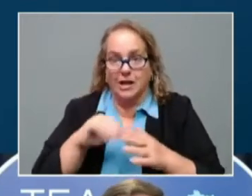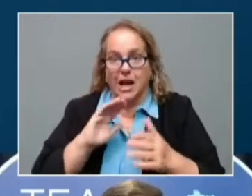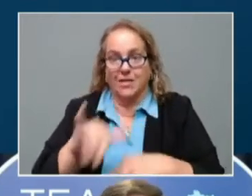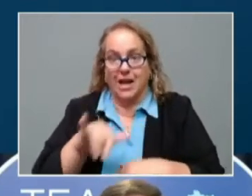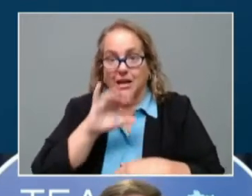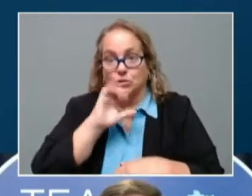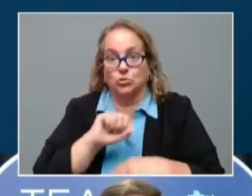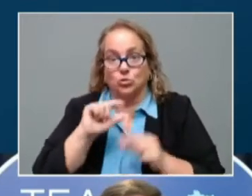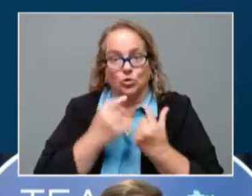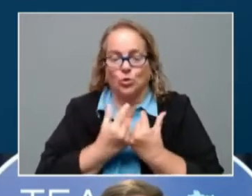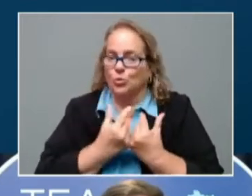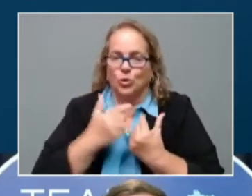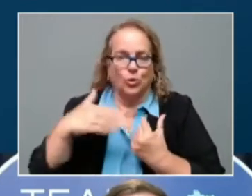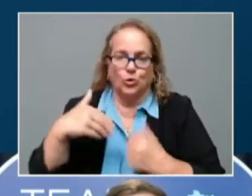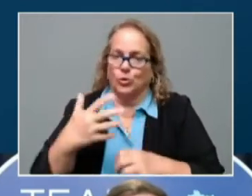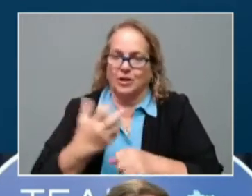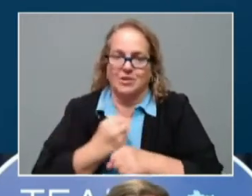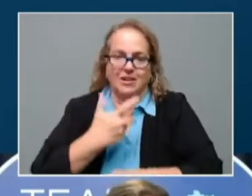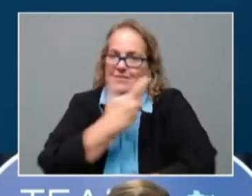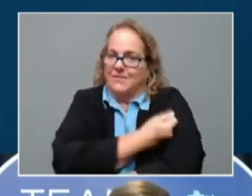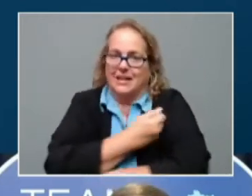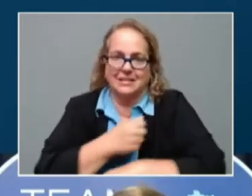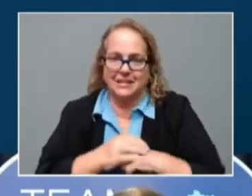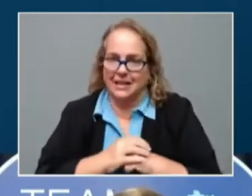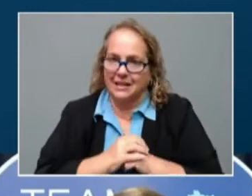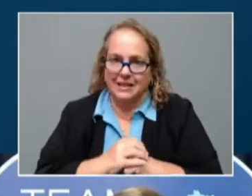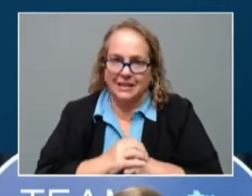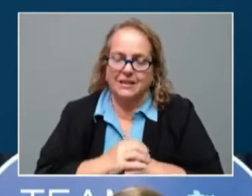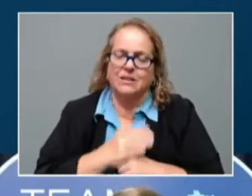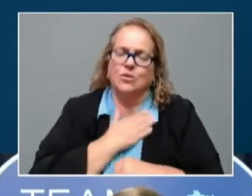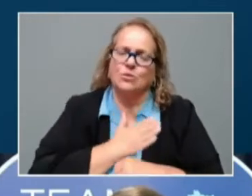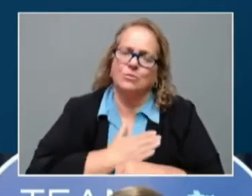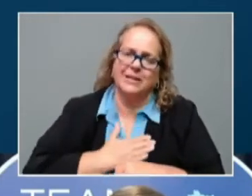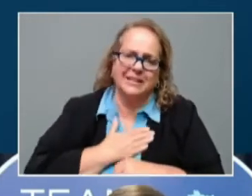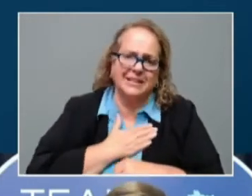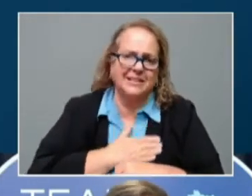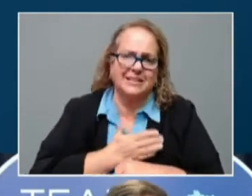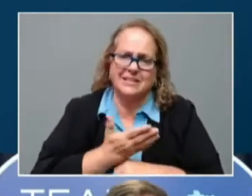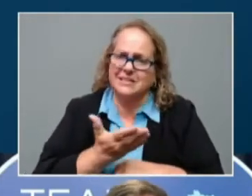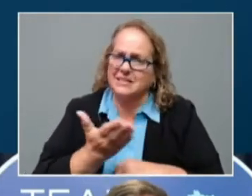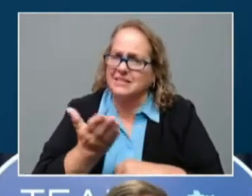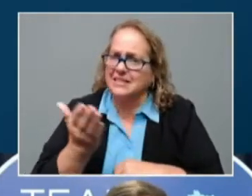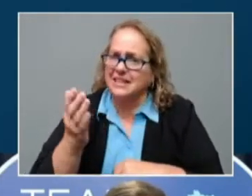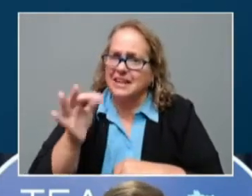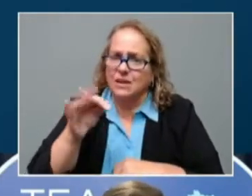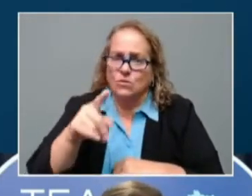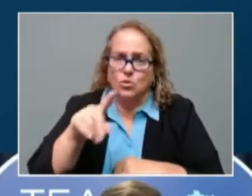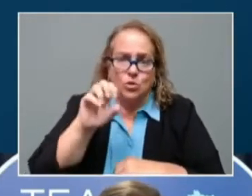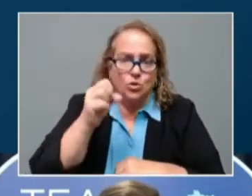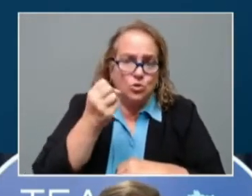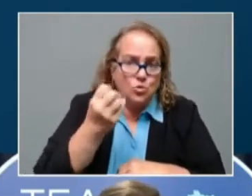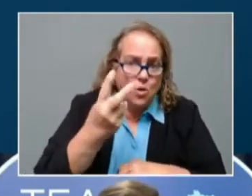vaccinated. So folks, please, if you are 12-29, go out there and get the